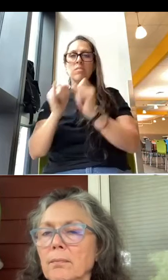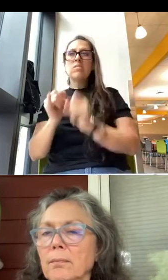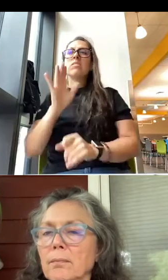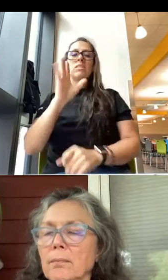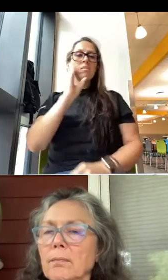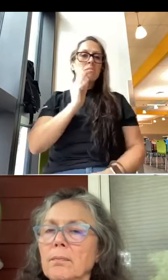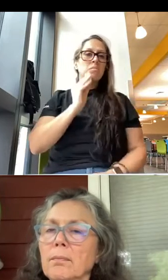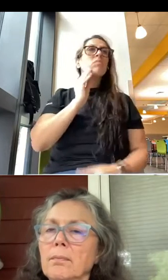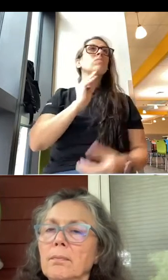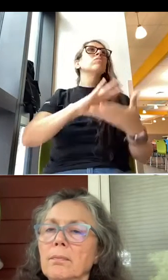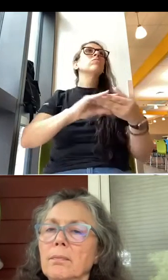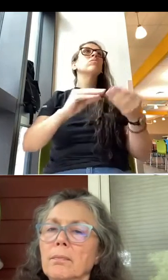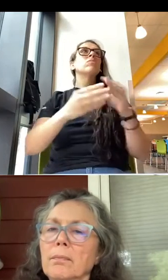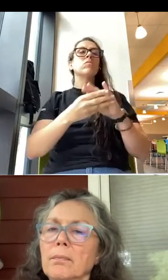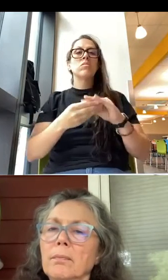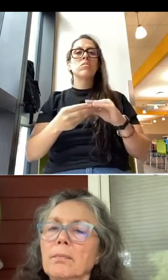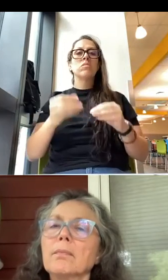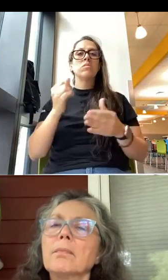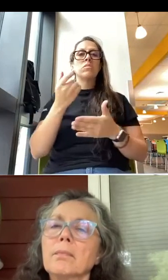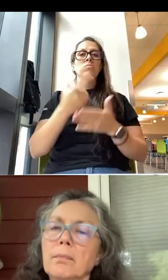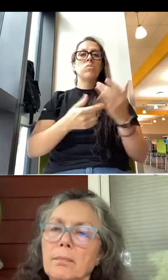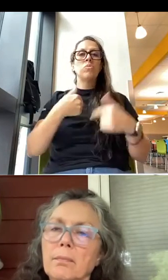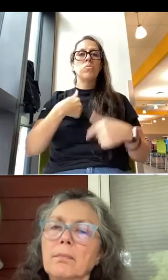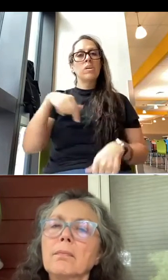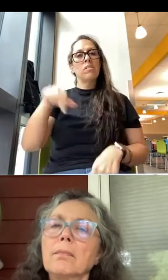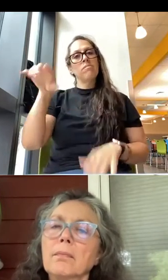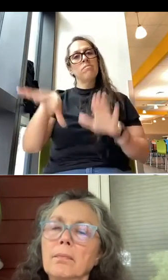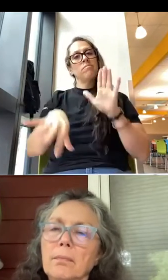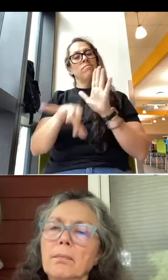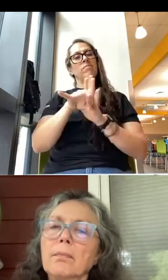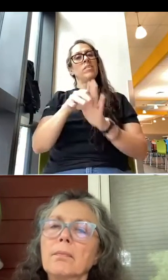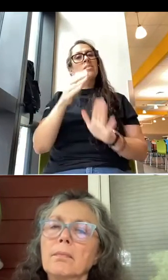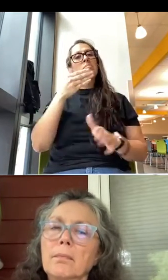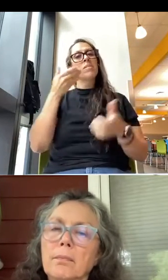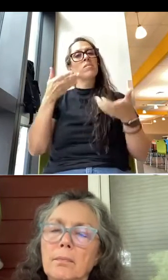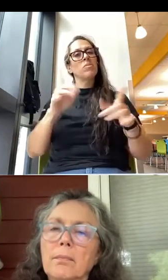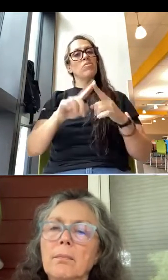I think, what we have found is, you know, the best way to really understand,